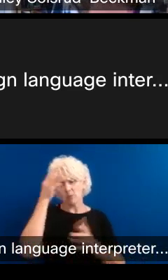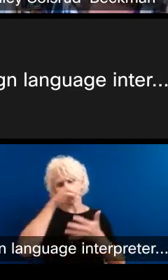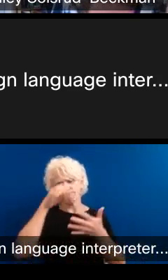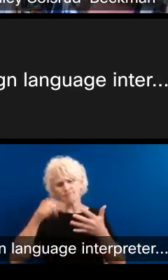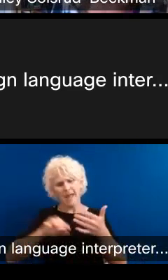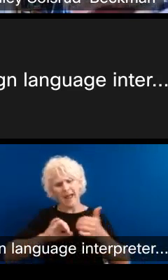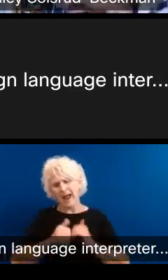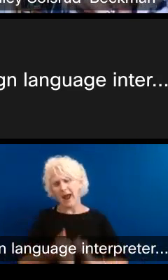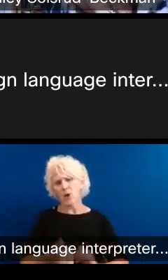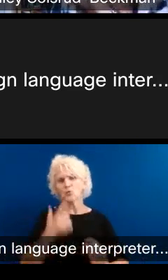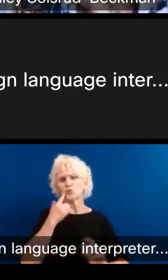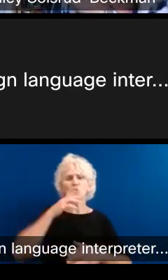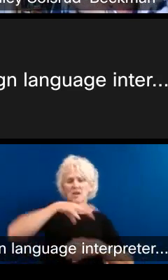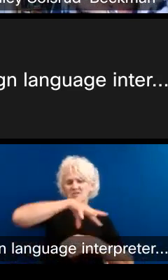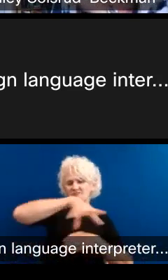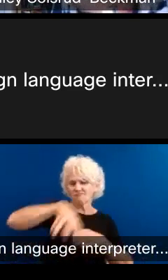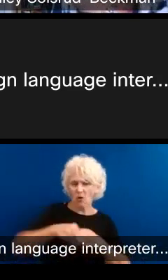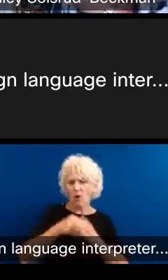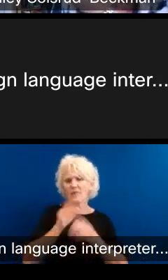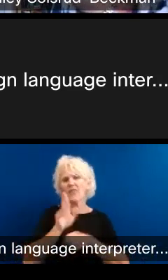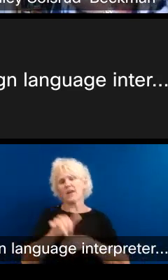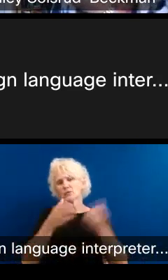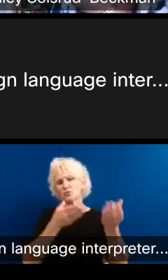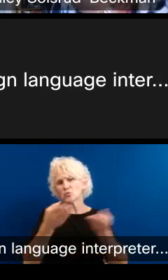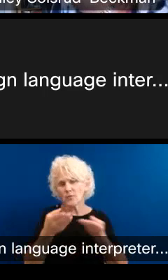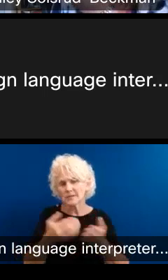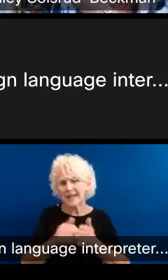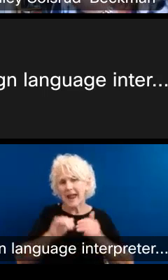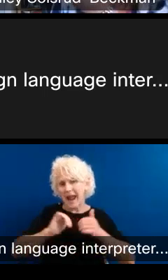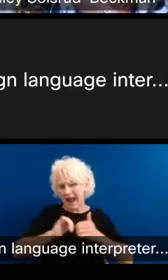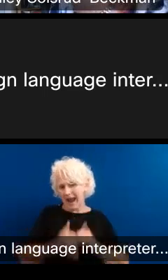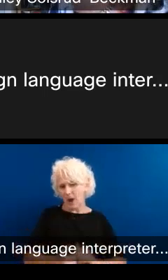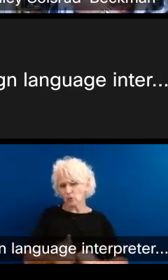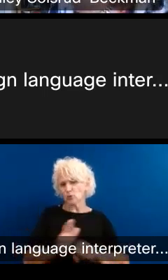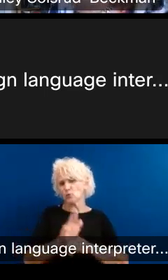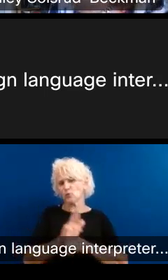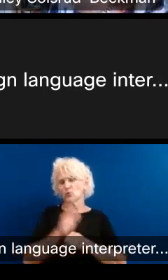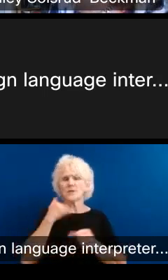how how can you leverage those services and supports through children's mental health or